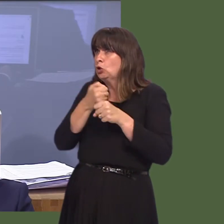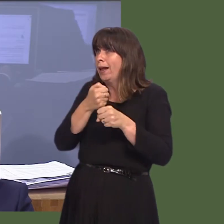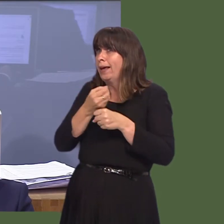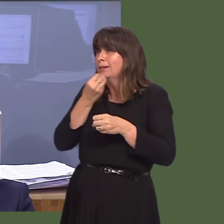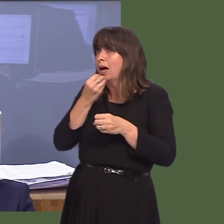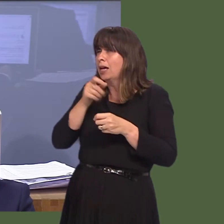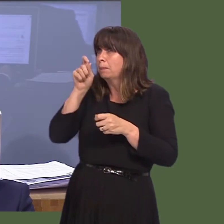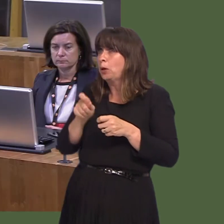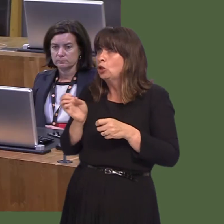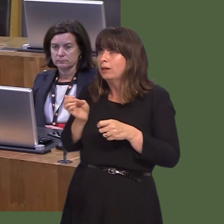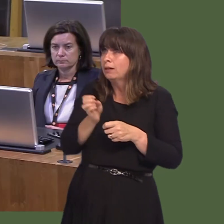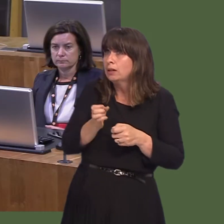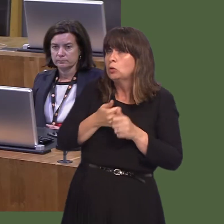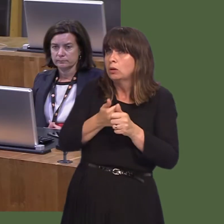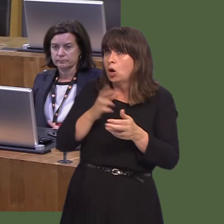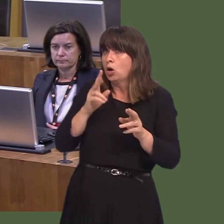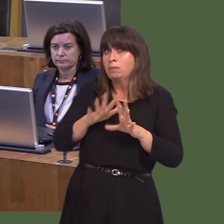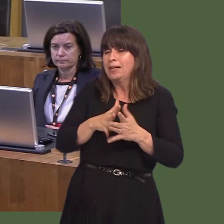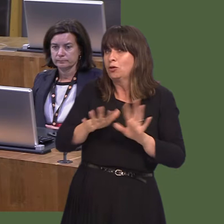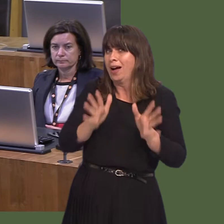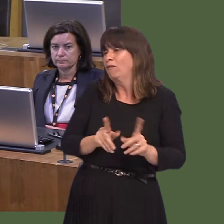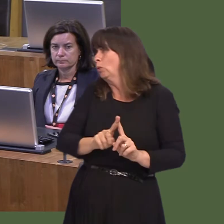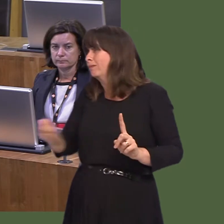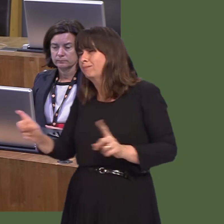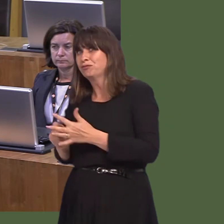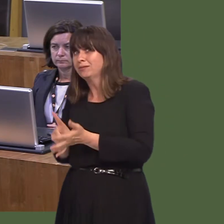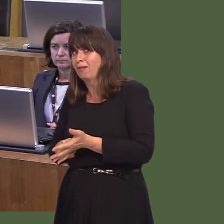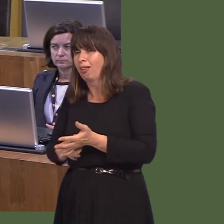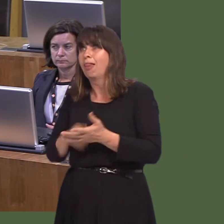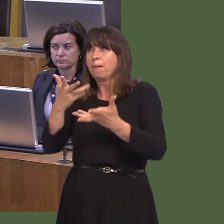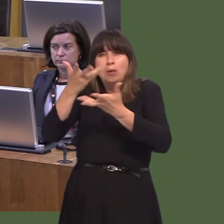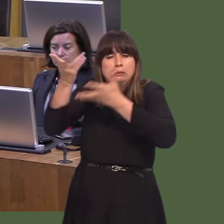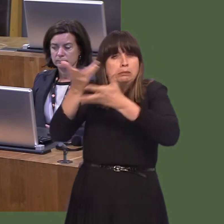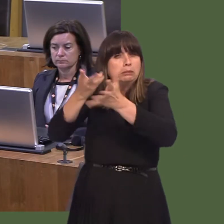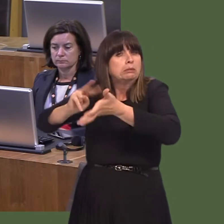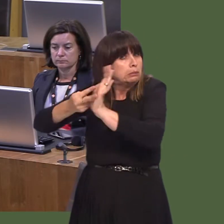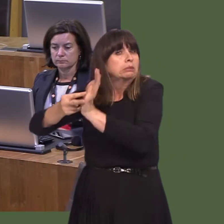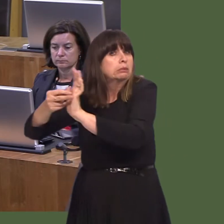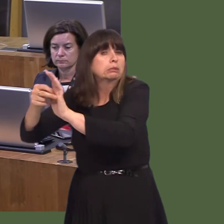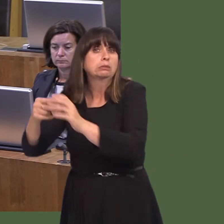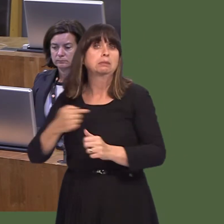So, those issues are ongoing as far as south Wales is concerned, and I look forward to